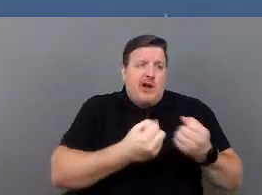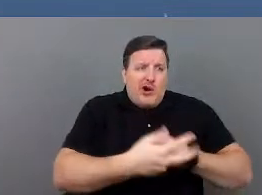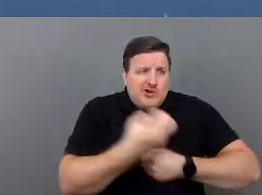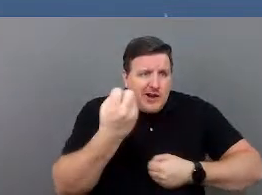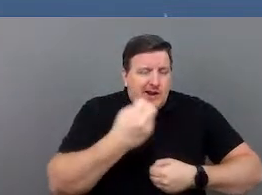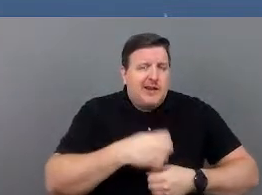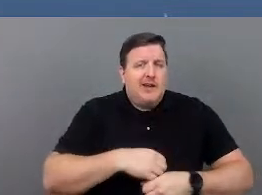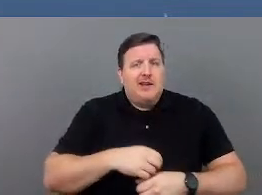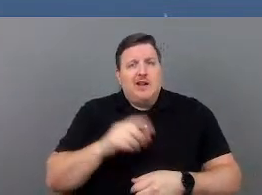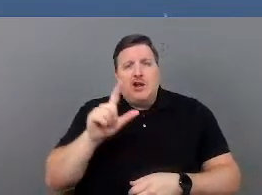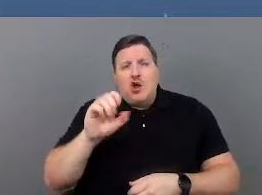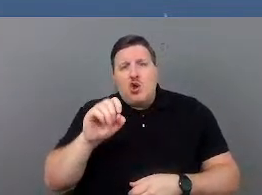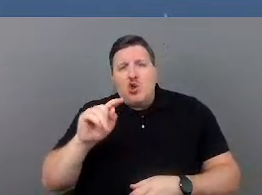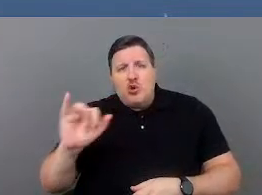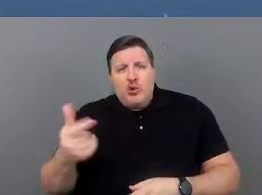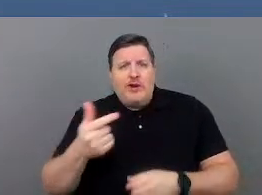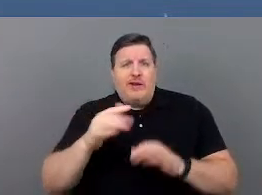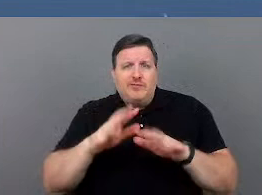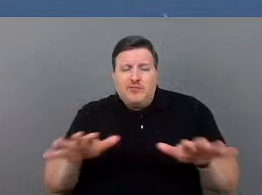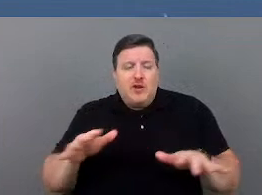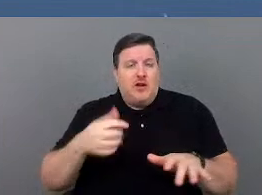ARE PROTECTED FROM BY FAR THE LARGEST FORM OF THEFT IN THIS COUNTRY.